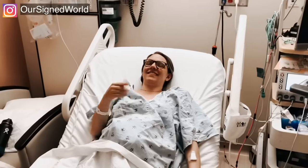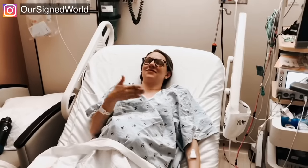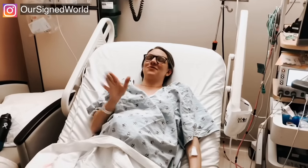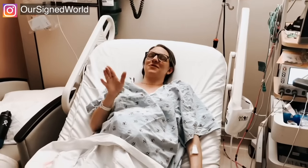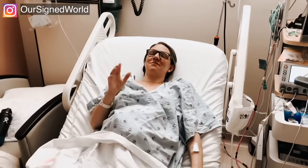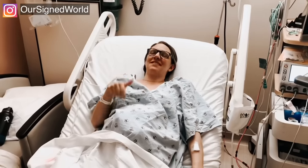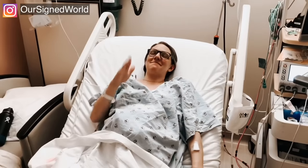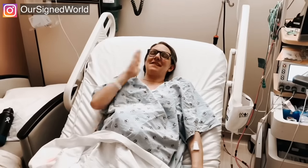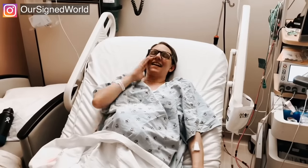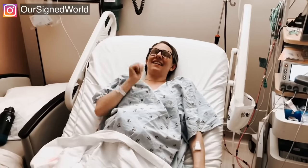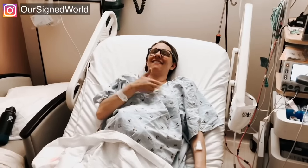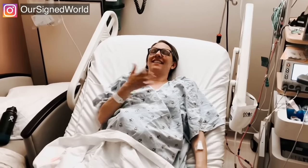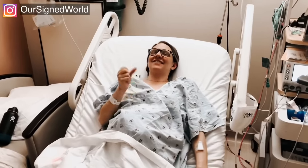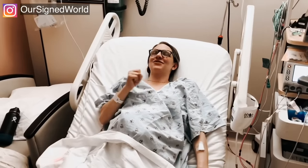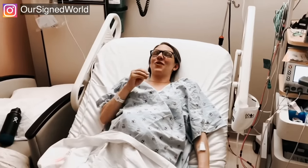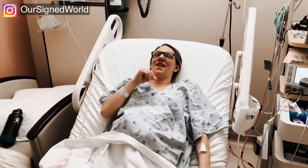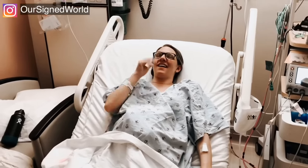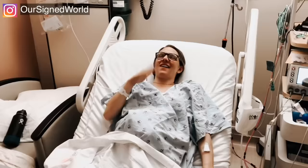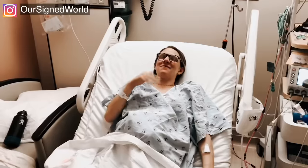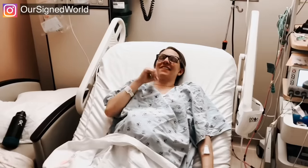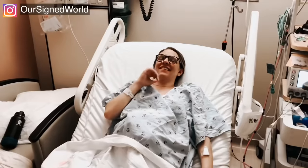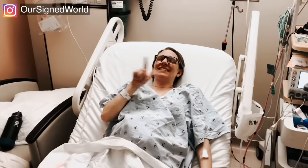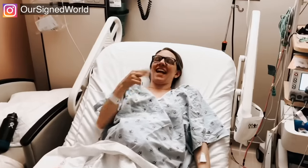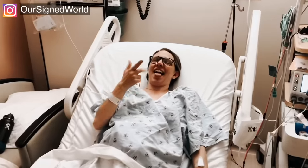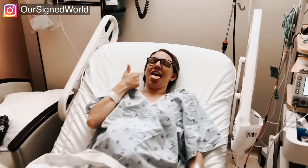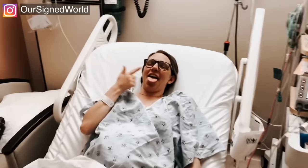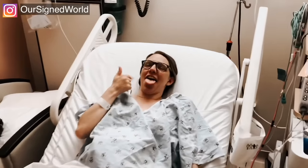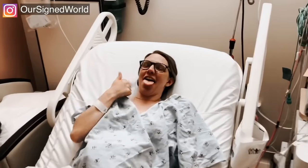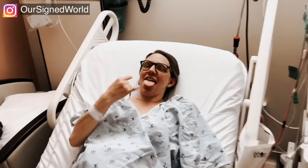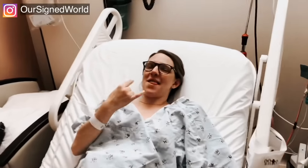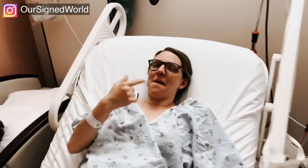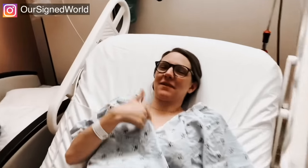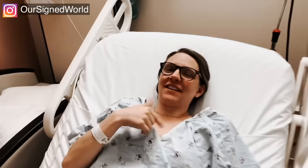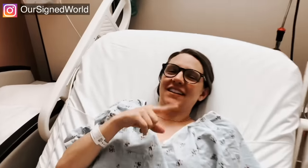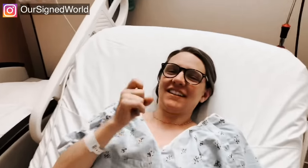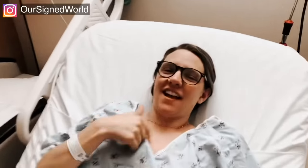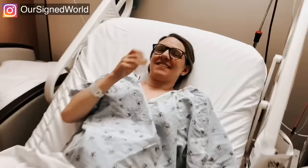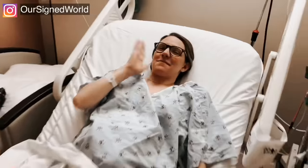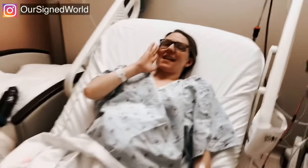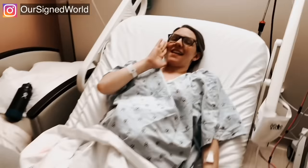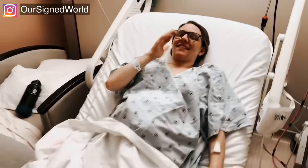This room, this bed, everything is so uncomfortable. Zach is laughing, mocking me, because I keep